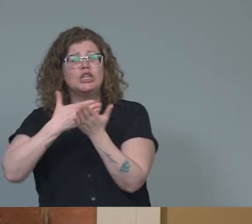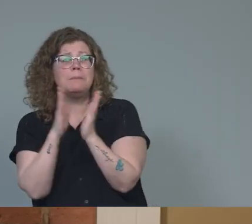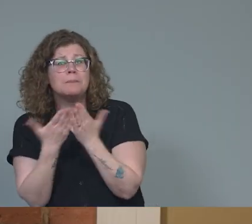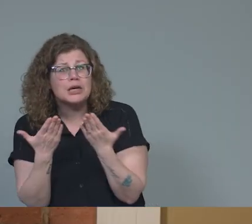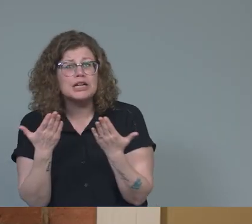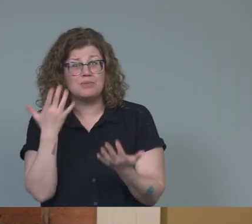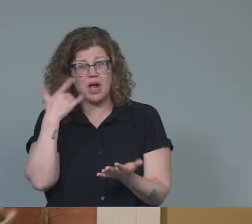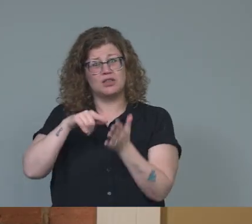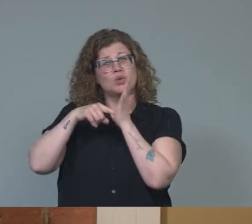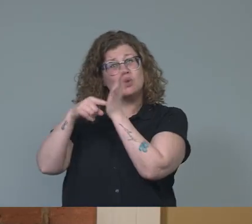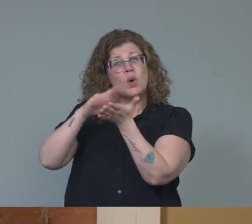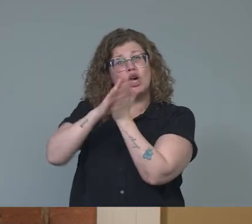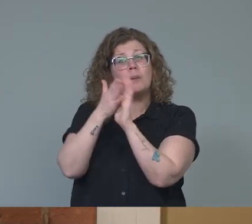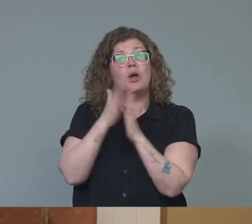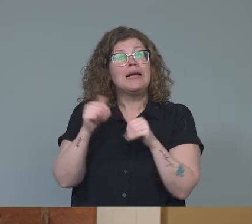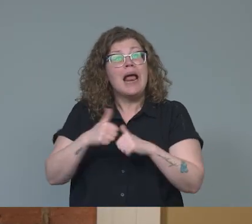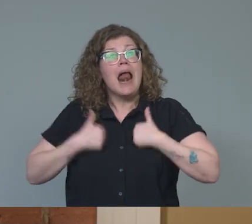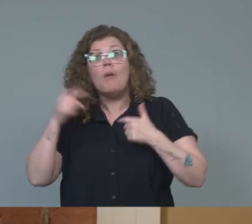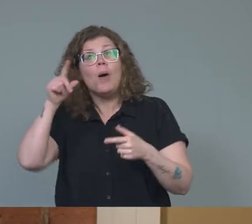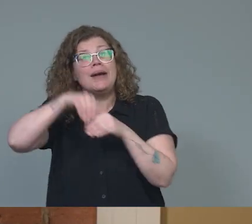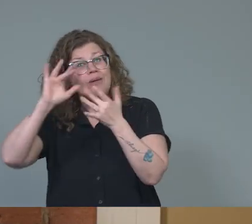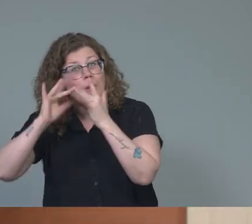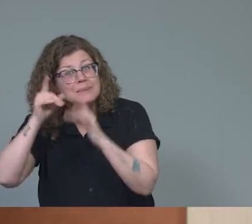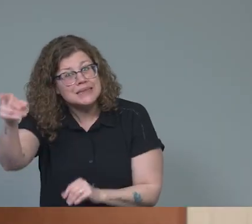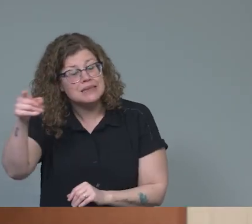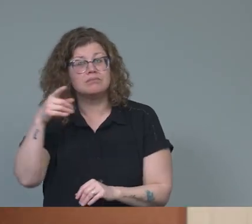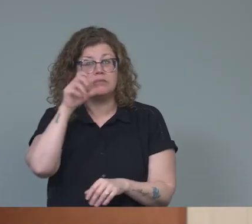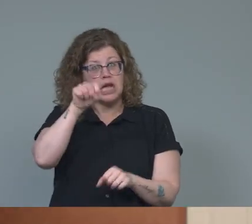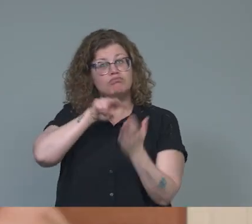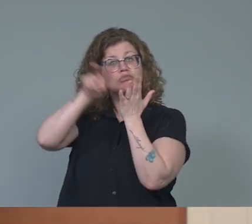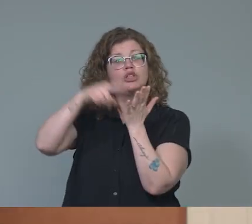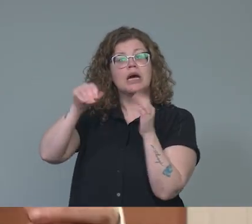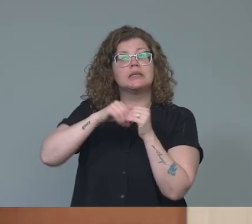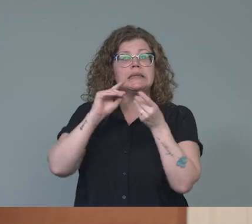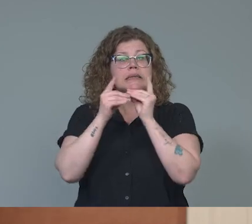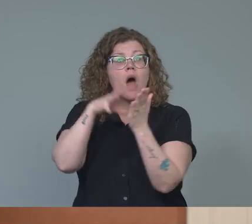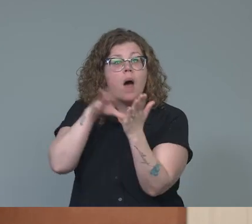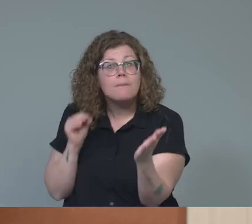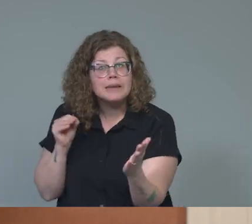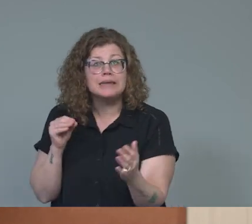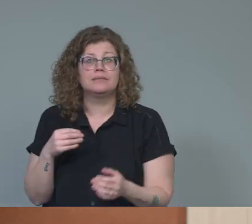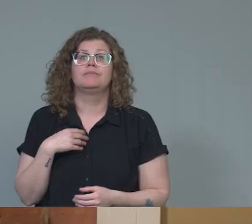Another way to expand or step away from simply a 2D surface would be to increase your community engagement components.